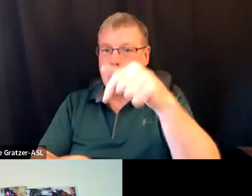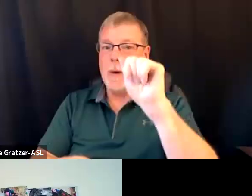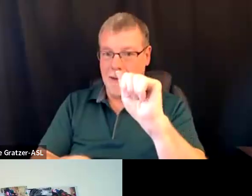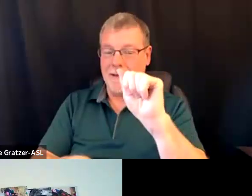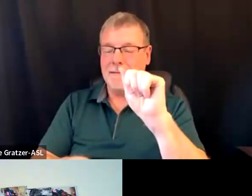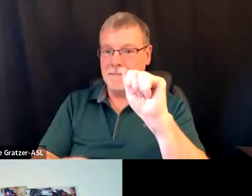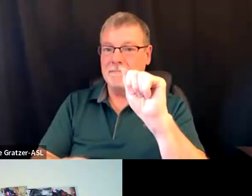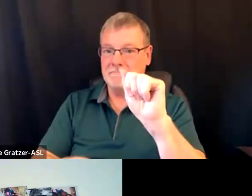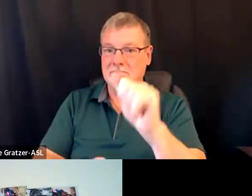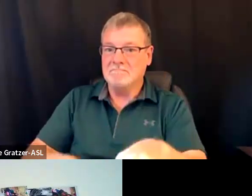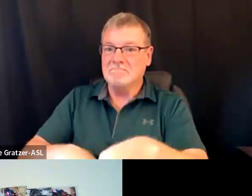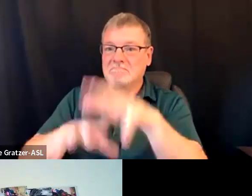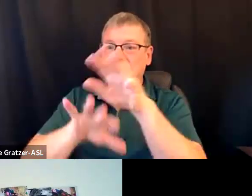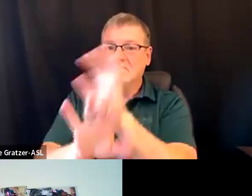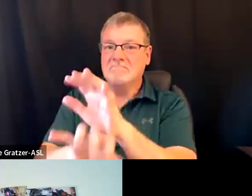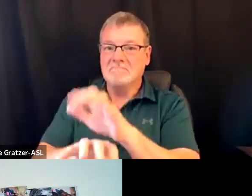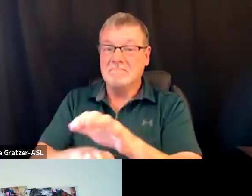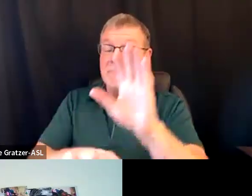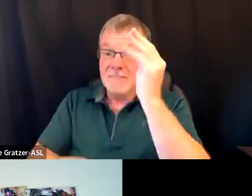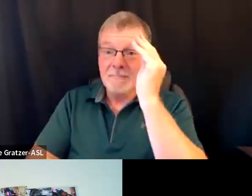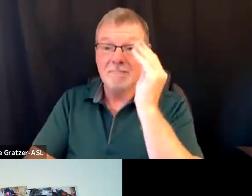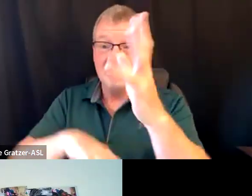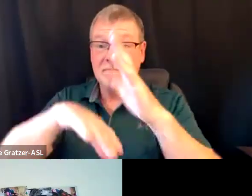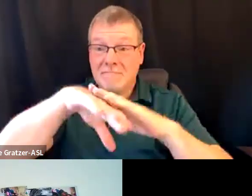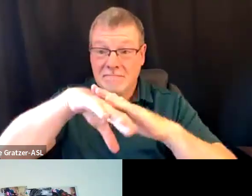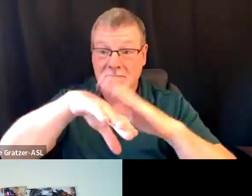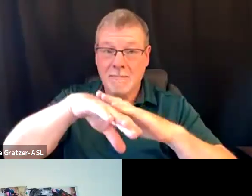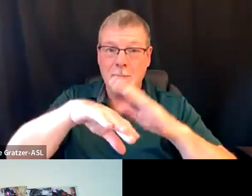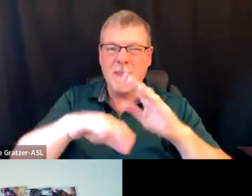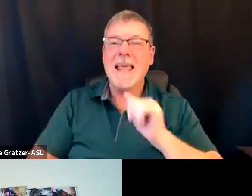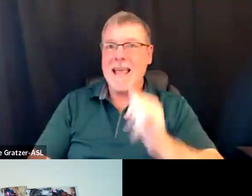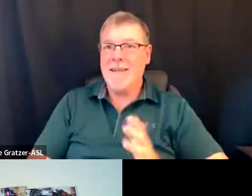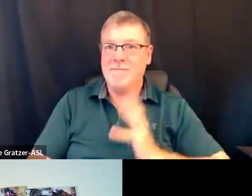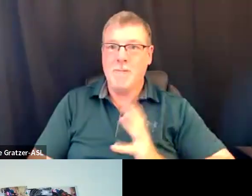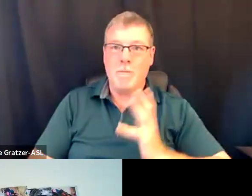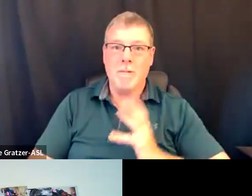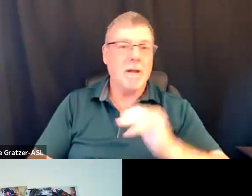So just a heads-up, we know this is informal. We don't have the webinar slides,